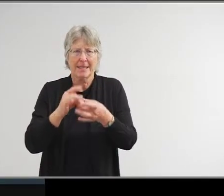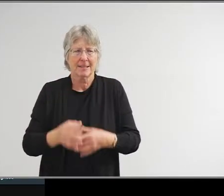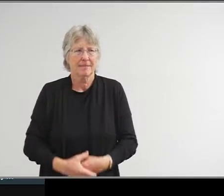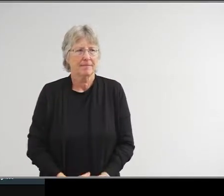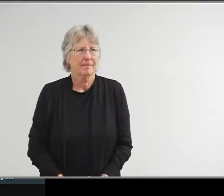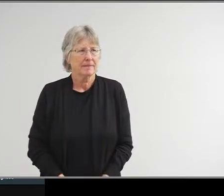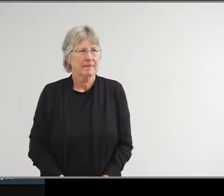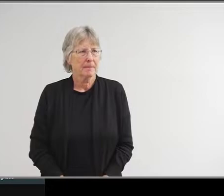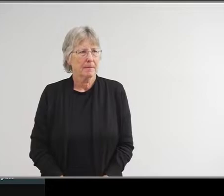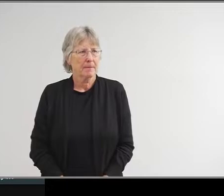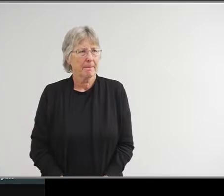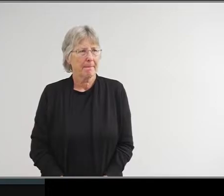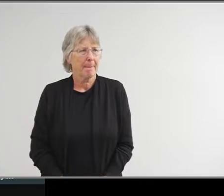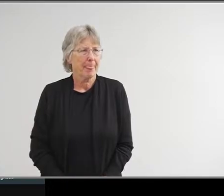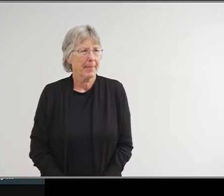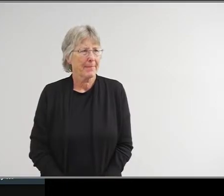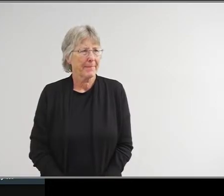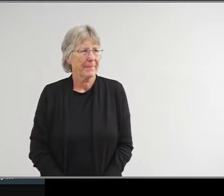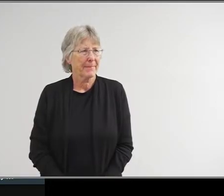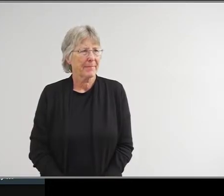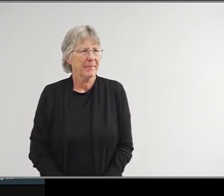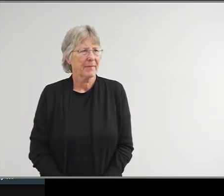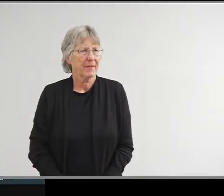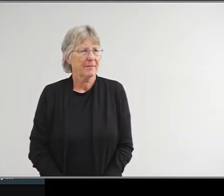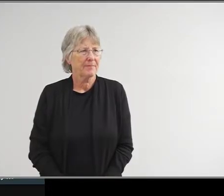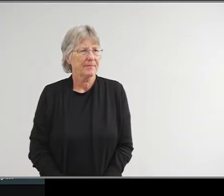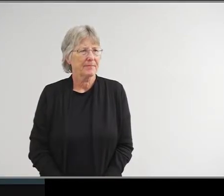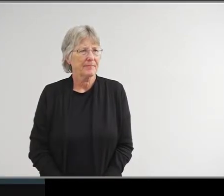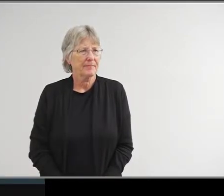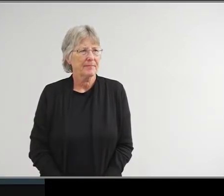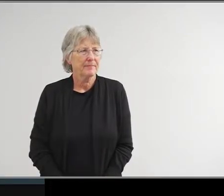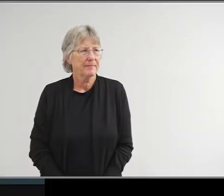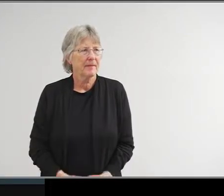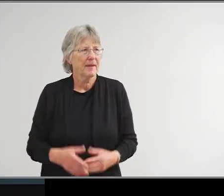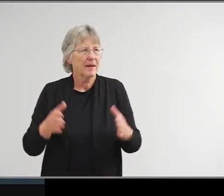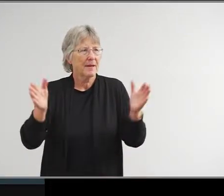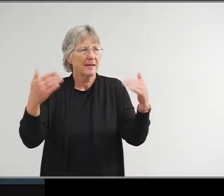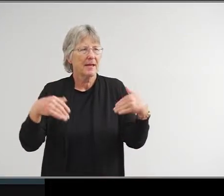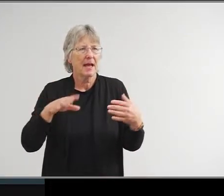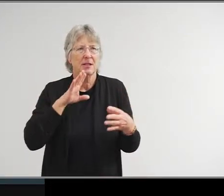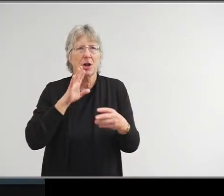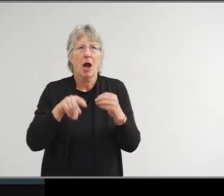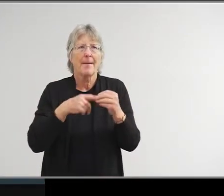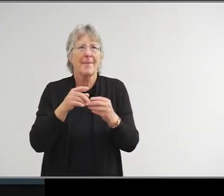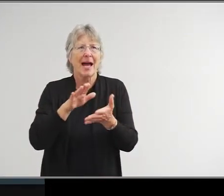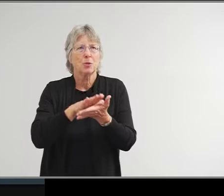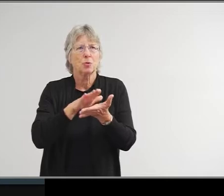Then we will move to the next item which is school reopening. Dr. Baker.